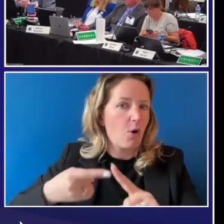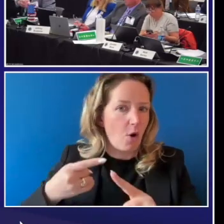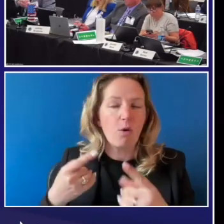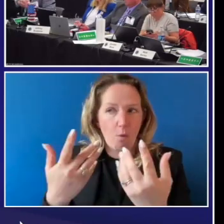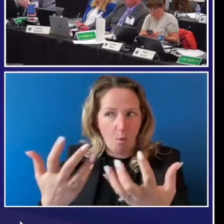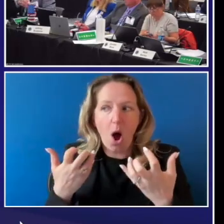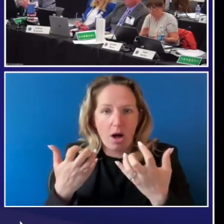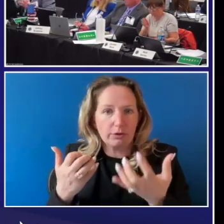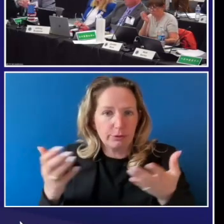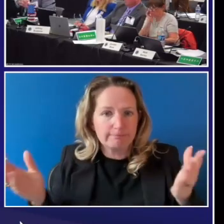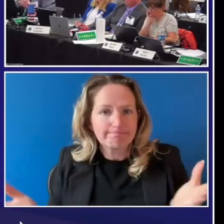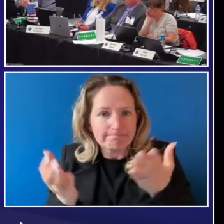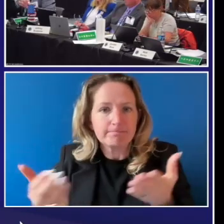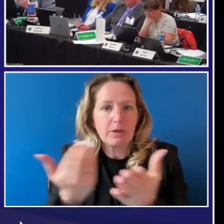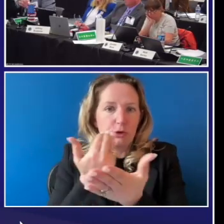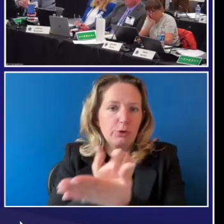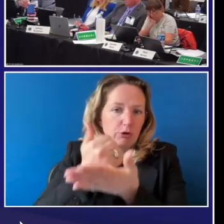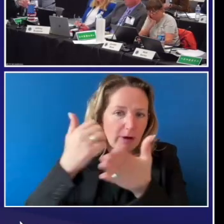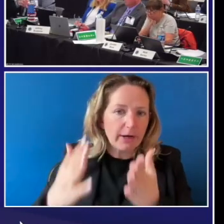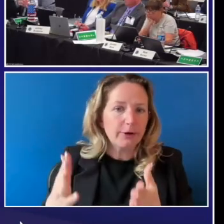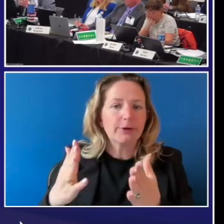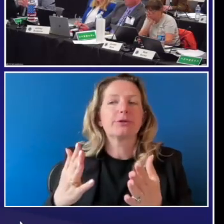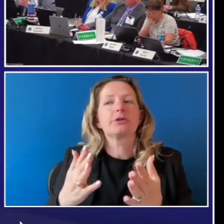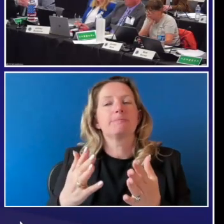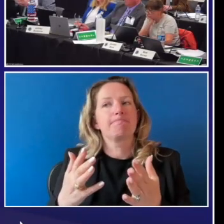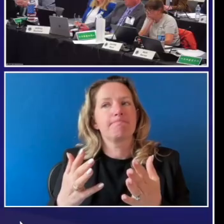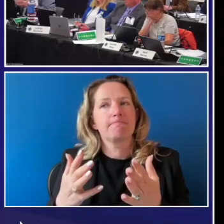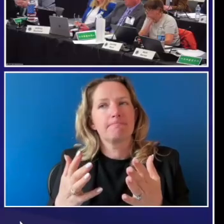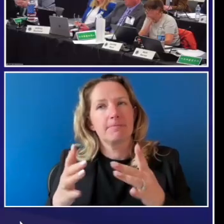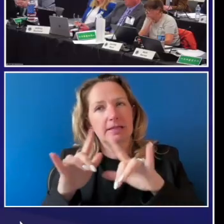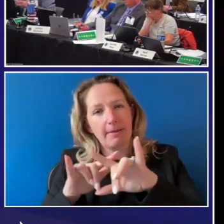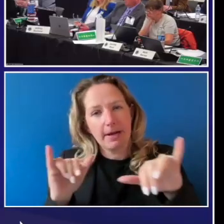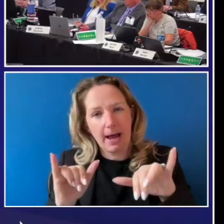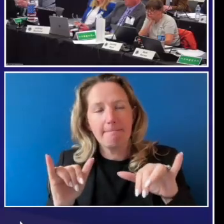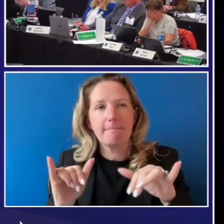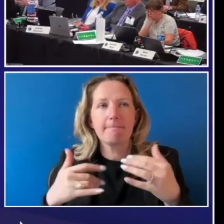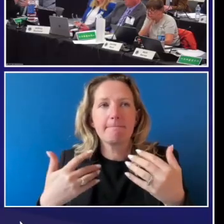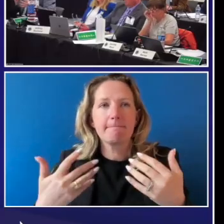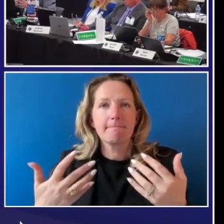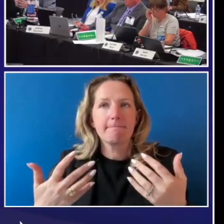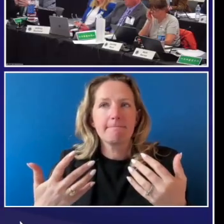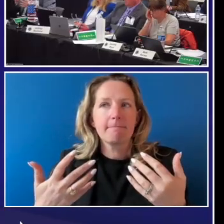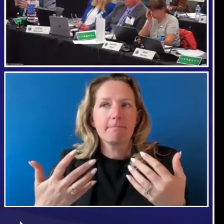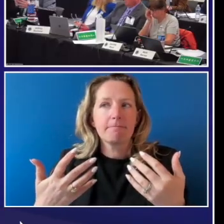accreditors in the space, see some sort of limit on how many accreditors, or excuse me, how many institutions they